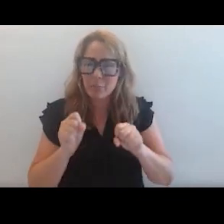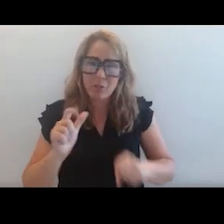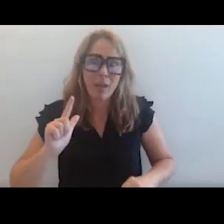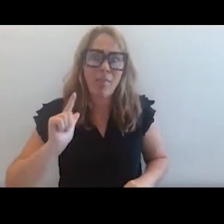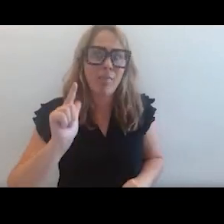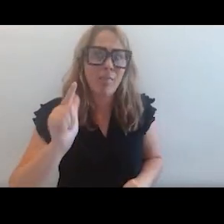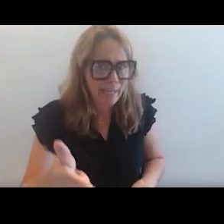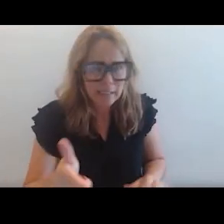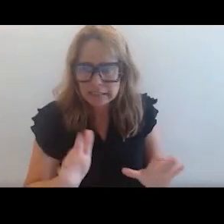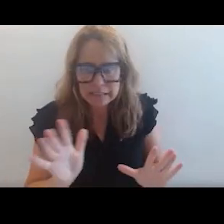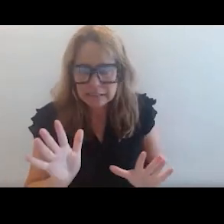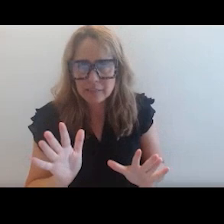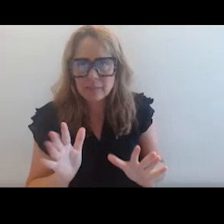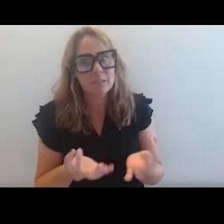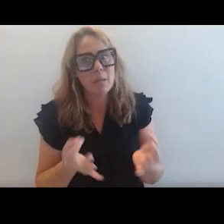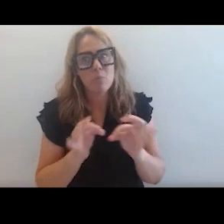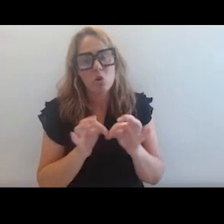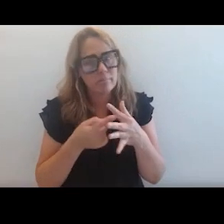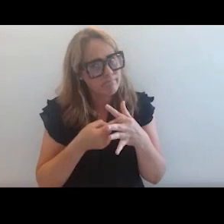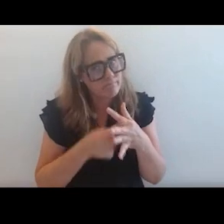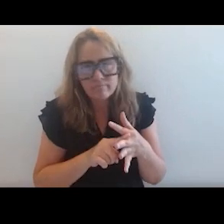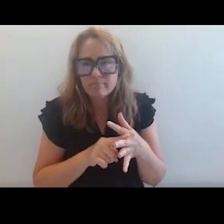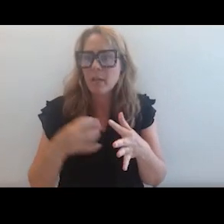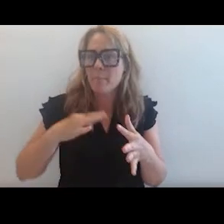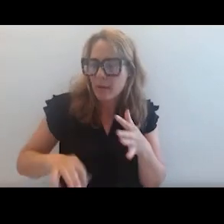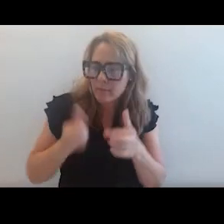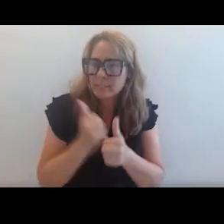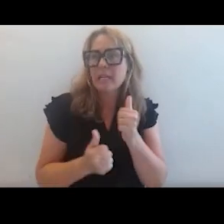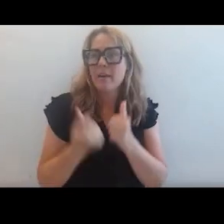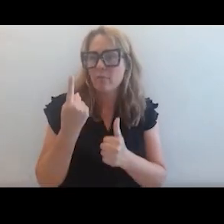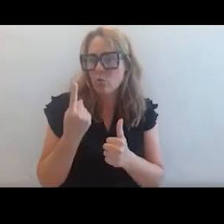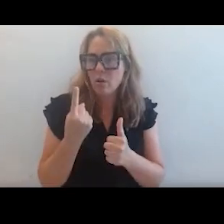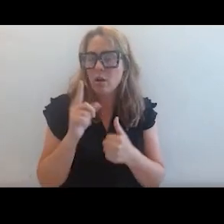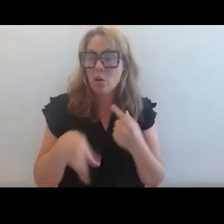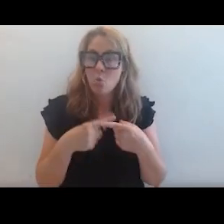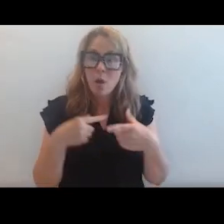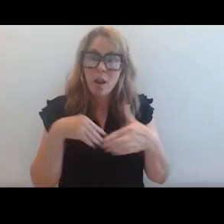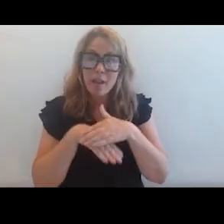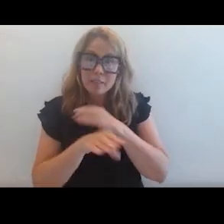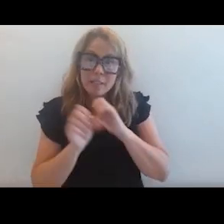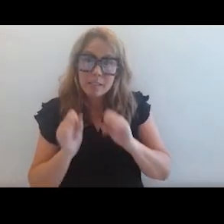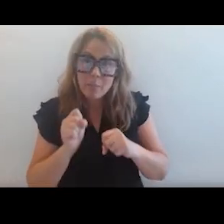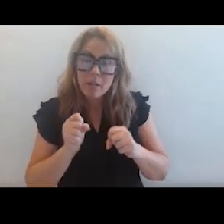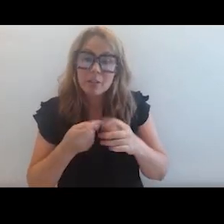It’s foundational and benefits everyone. When accessibility is built in from the start,